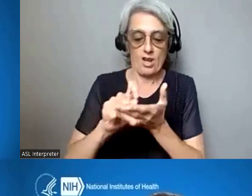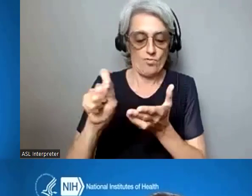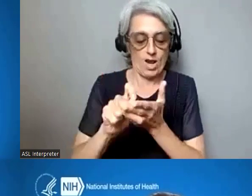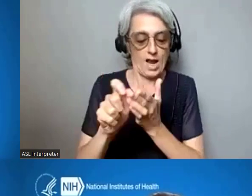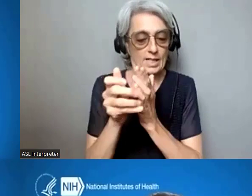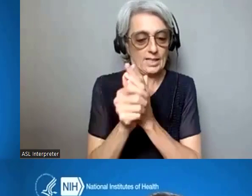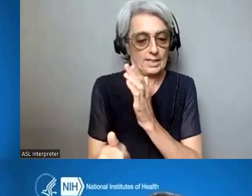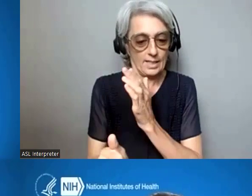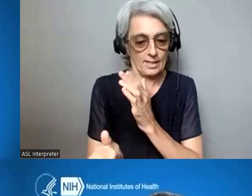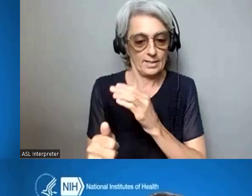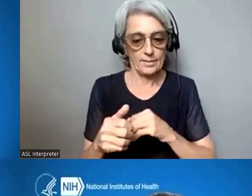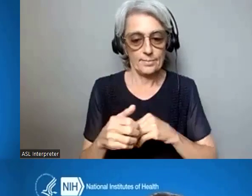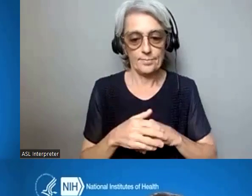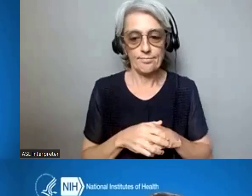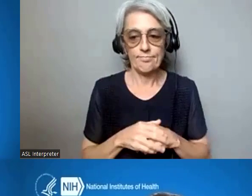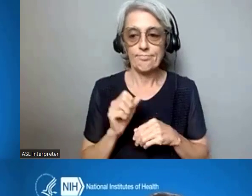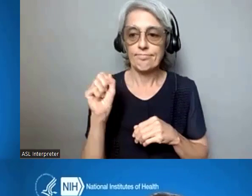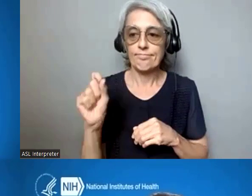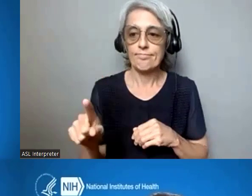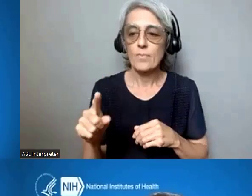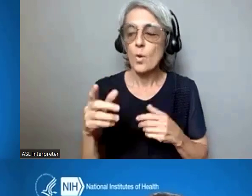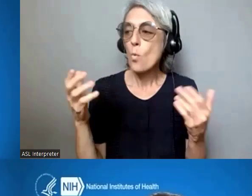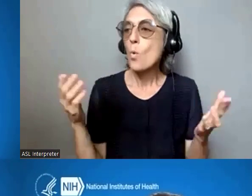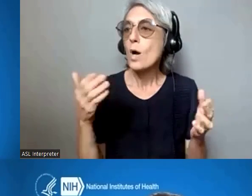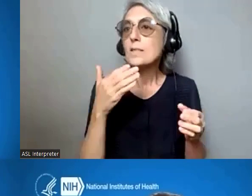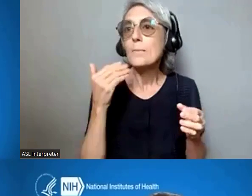"What is the best pathway or program or prep